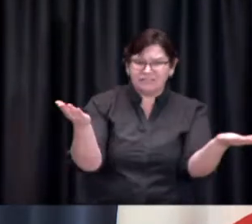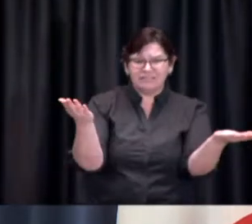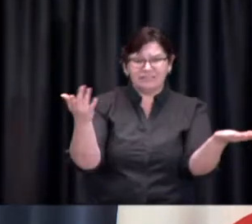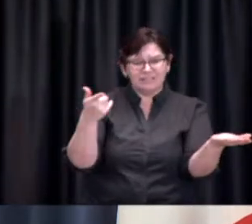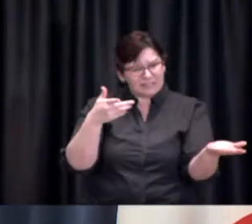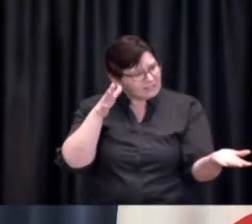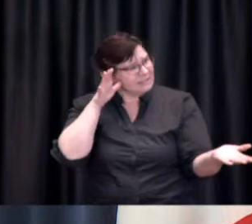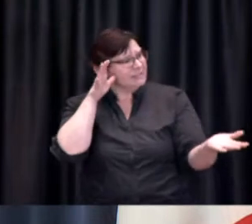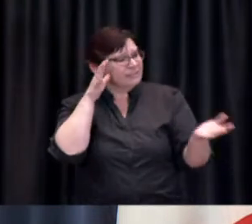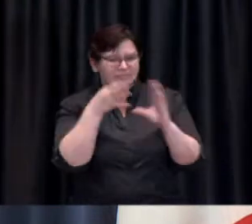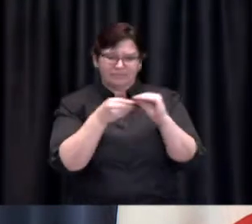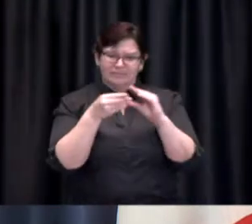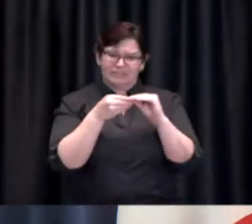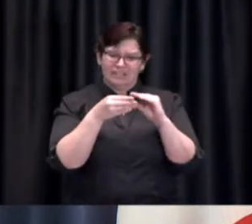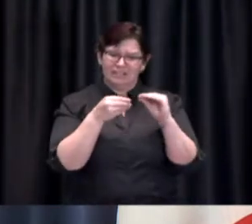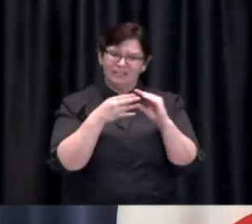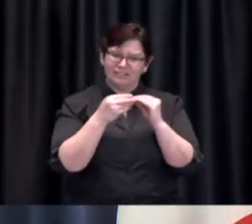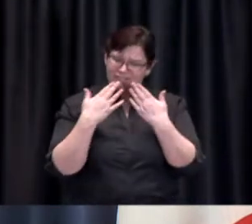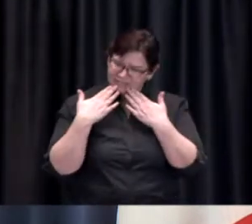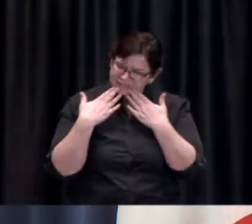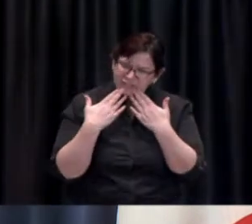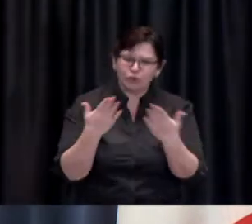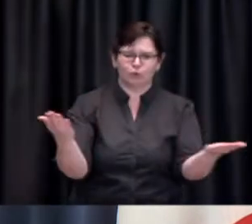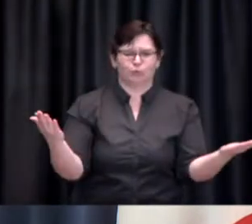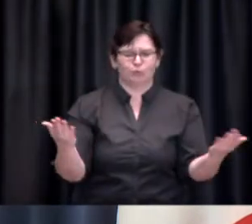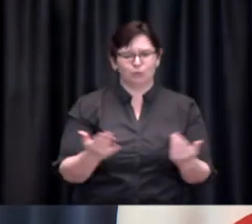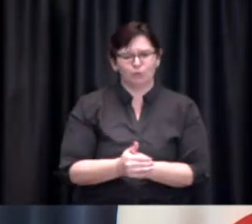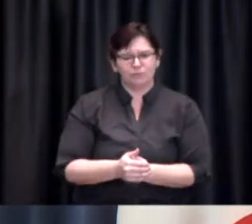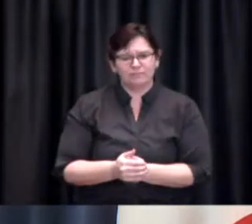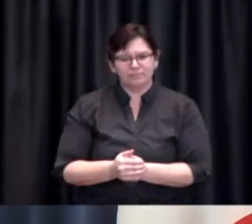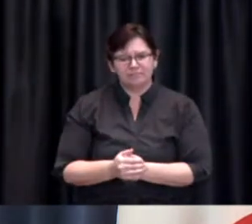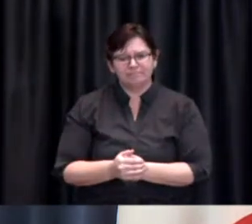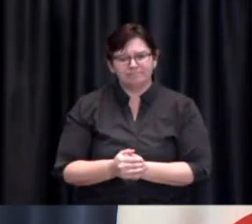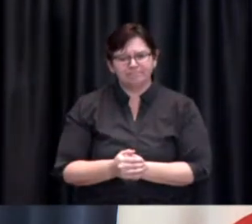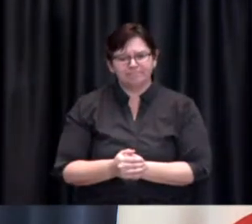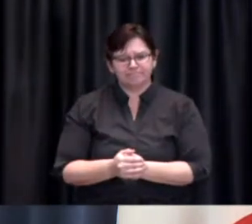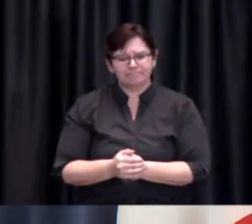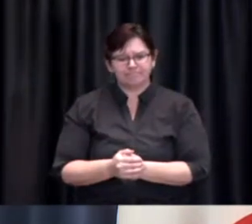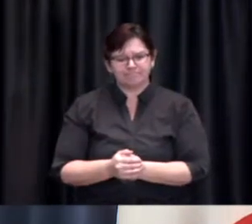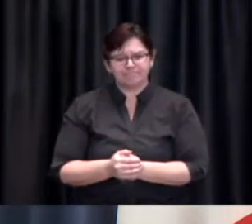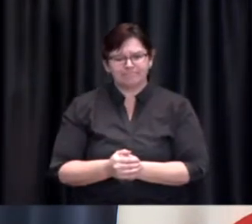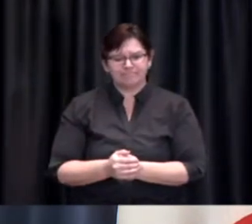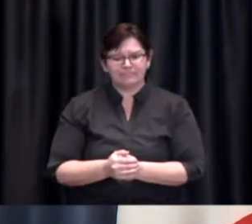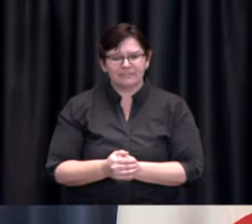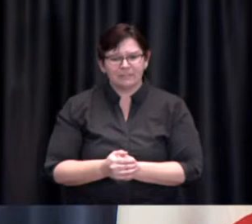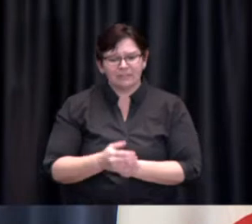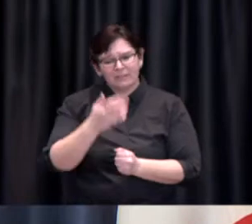This is especially important in light of the fact that just a few moments ago,